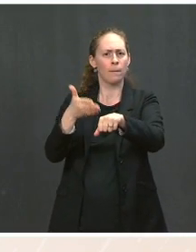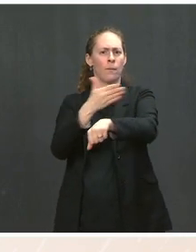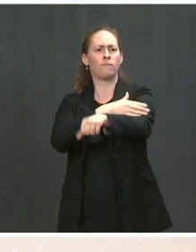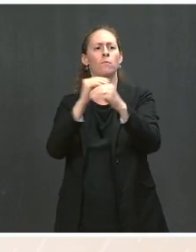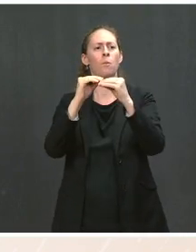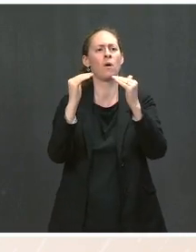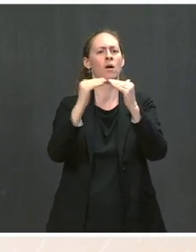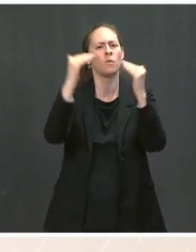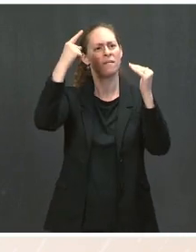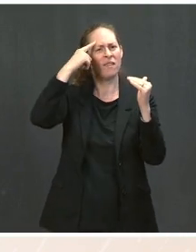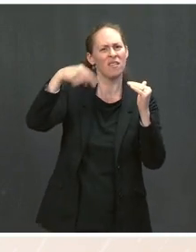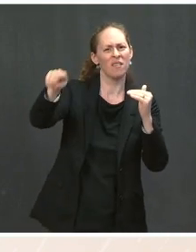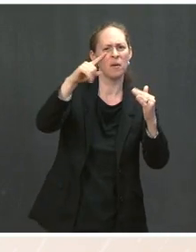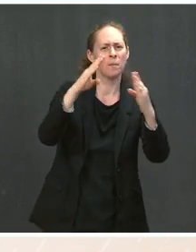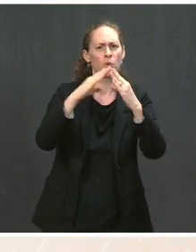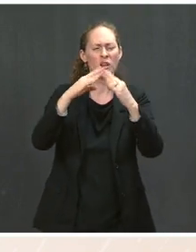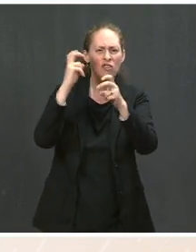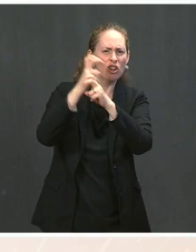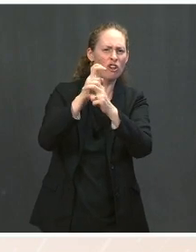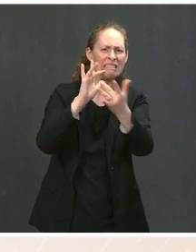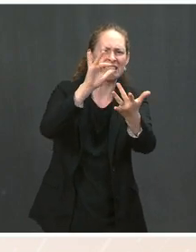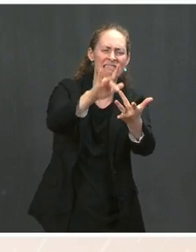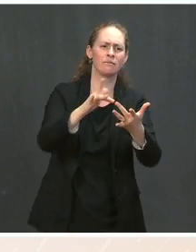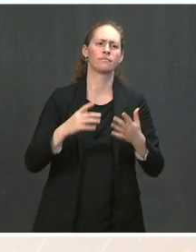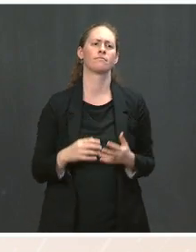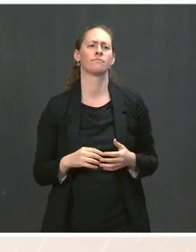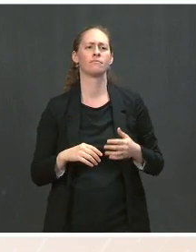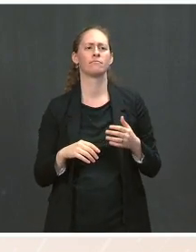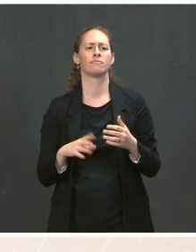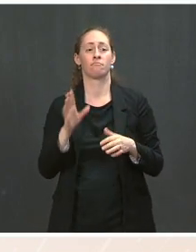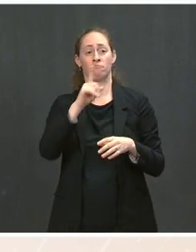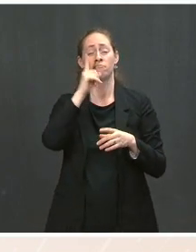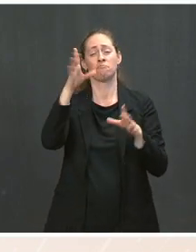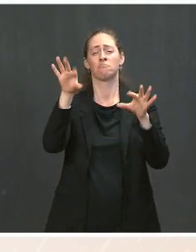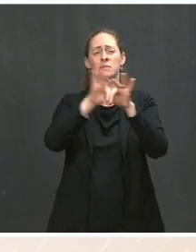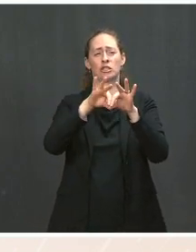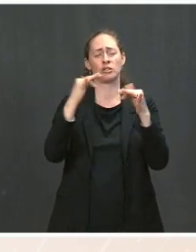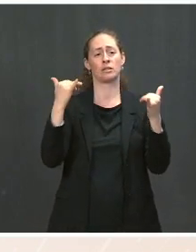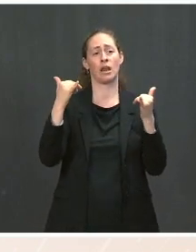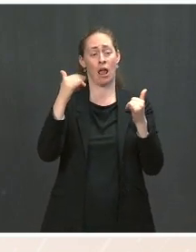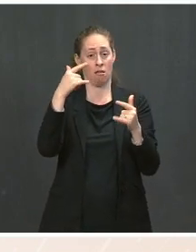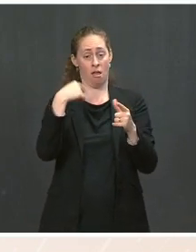Ms. Psaki: Well, I would say that if we take a step back, which we sometimes like to do, our focus has been on ensuring